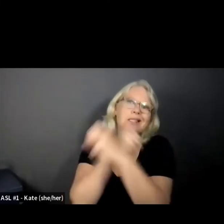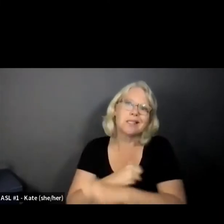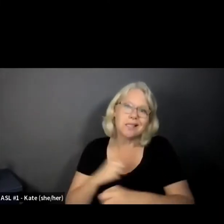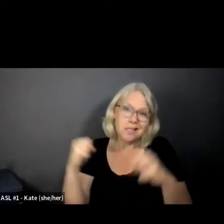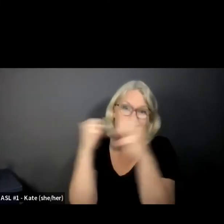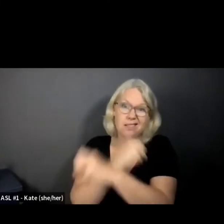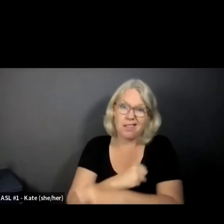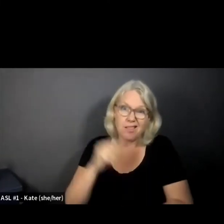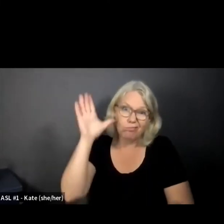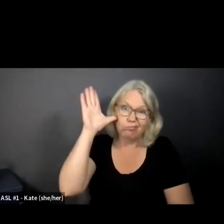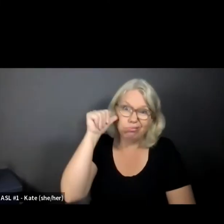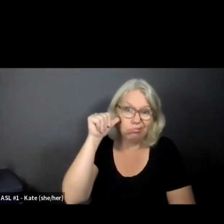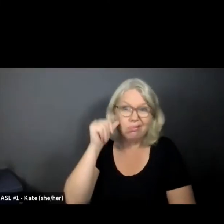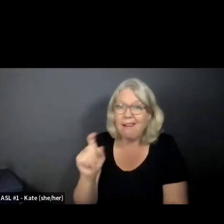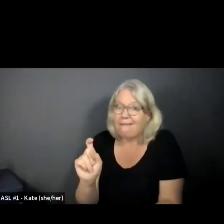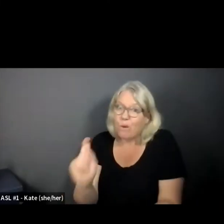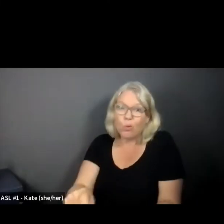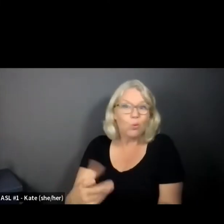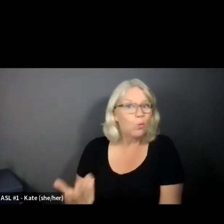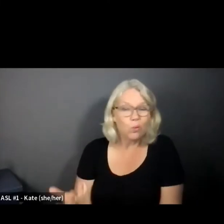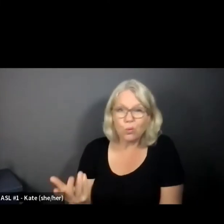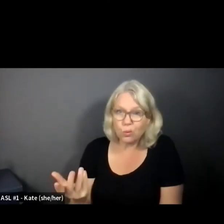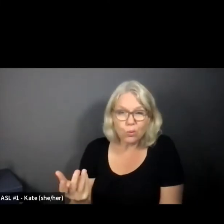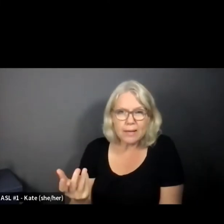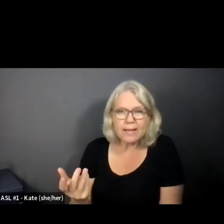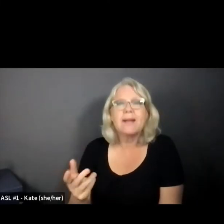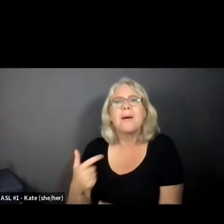IT INVOLVES PULLING LEGAL LEVERS.